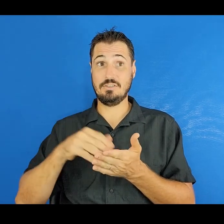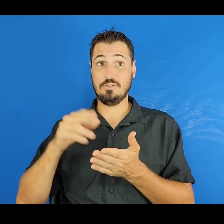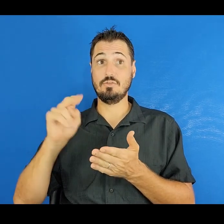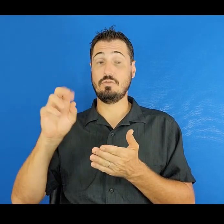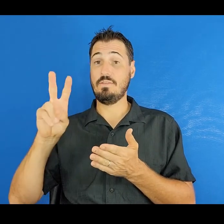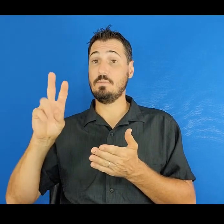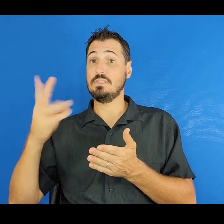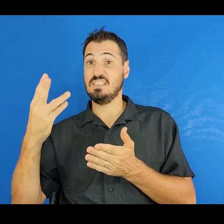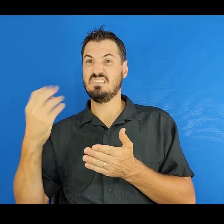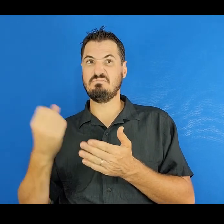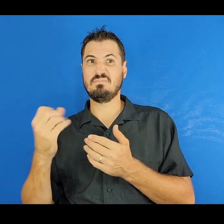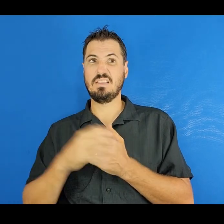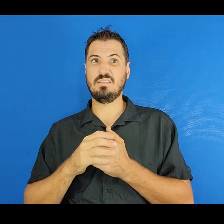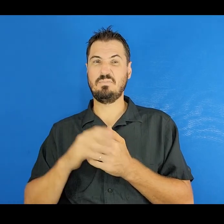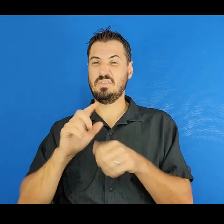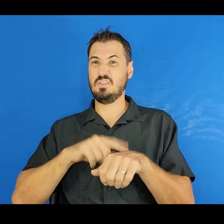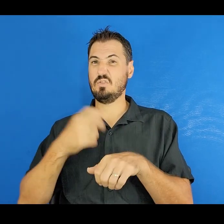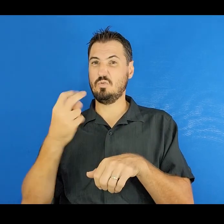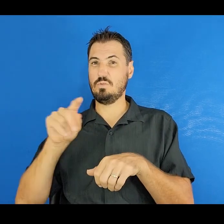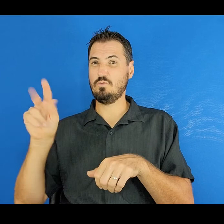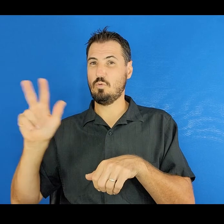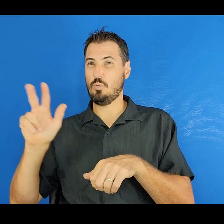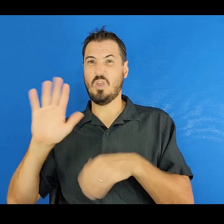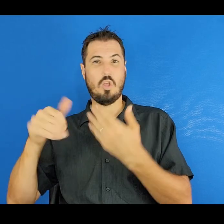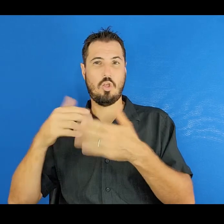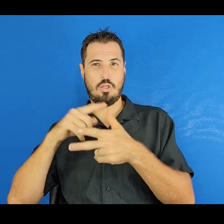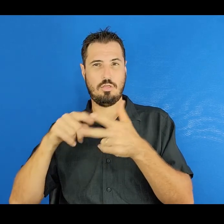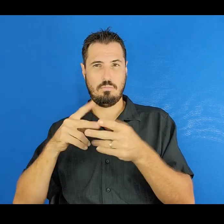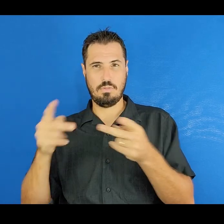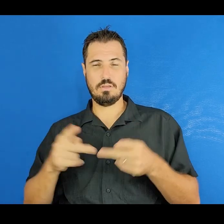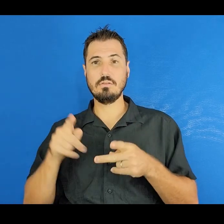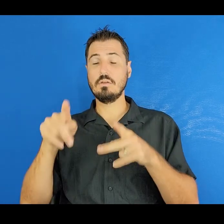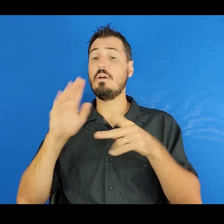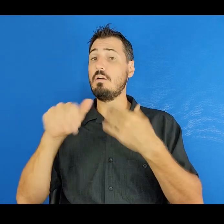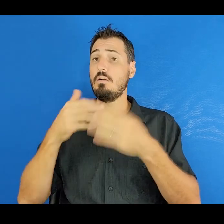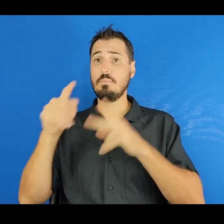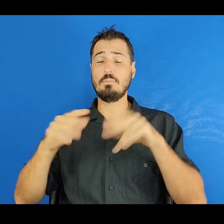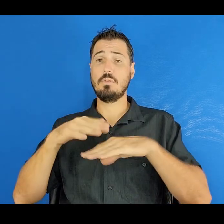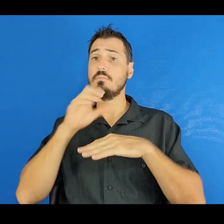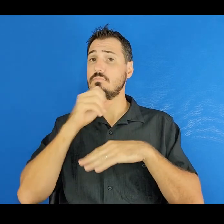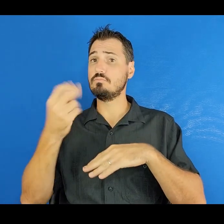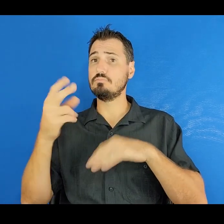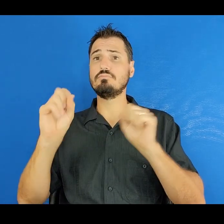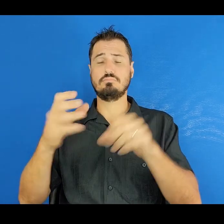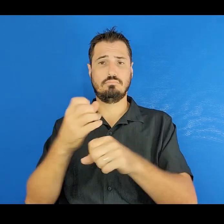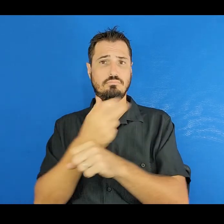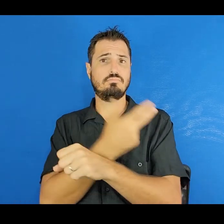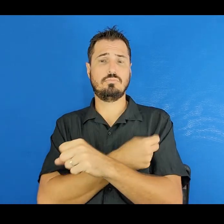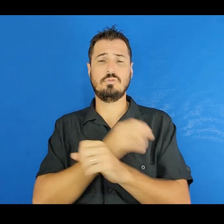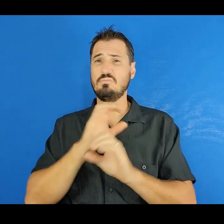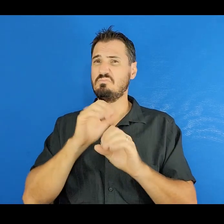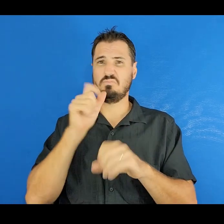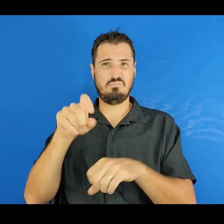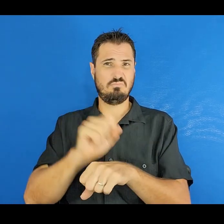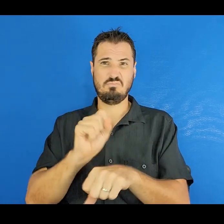These mobile clinics offer all three vaccines, to everyone 12 and older. No appointments are needed. They are completely free